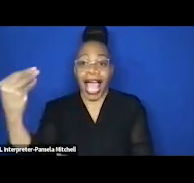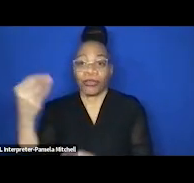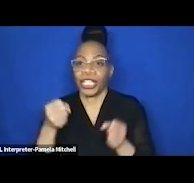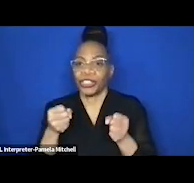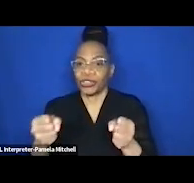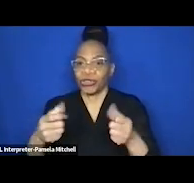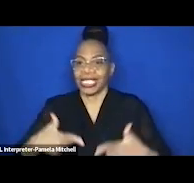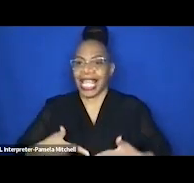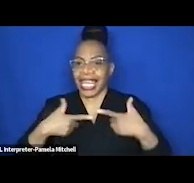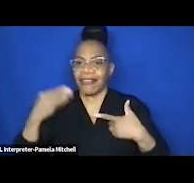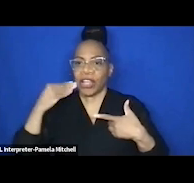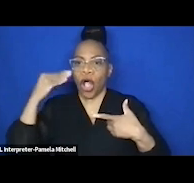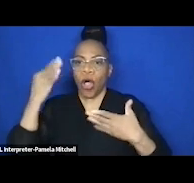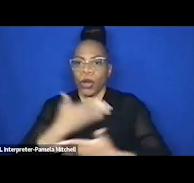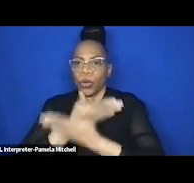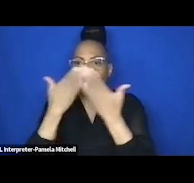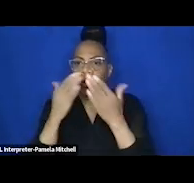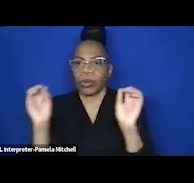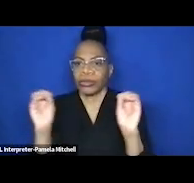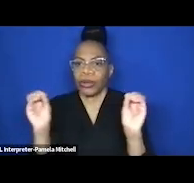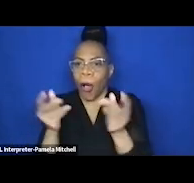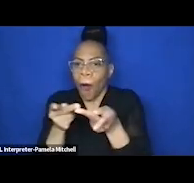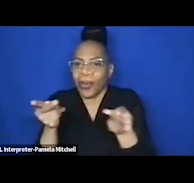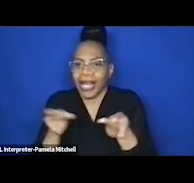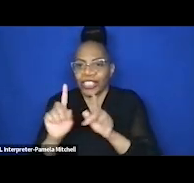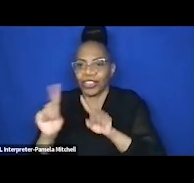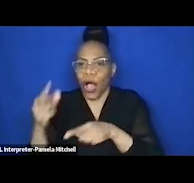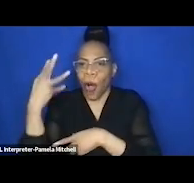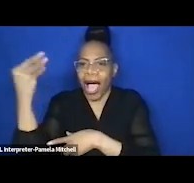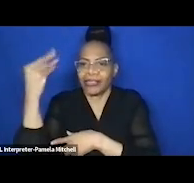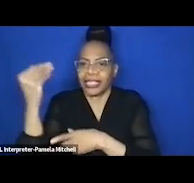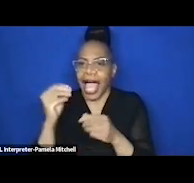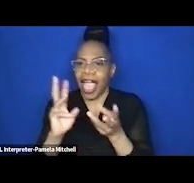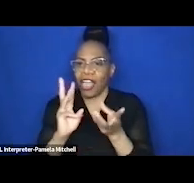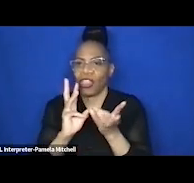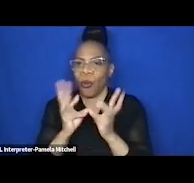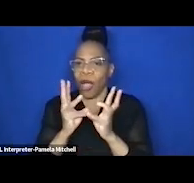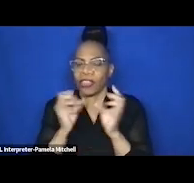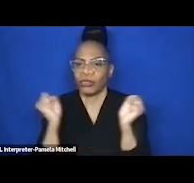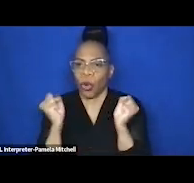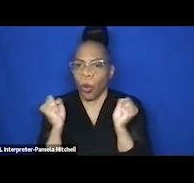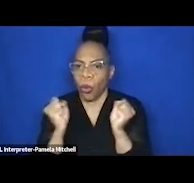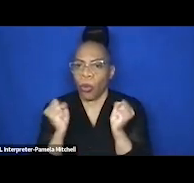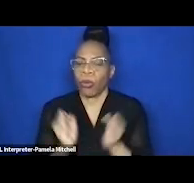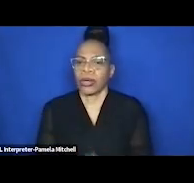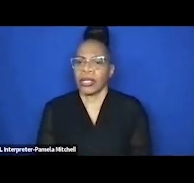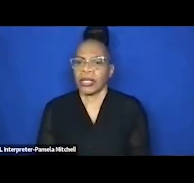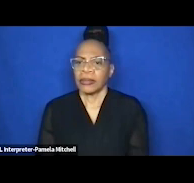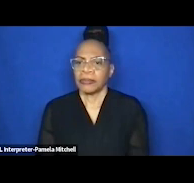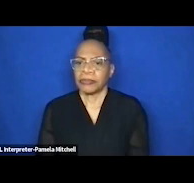Nowhere to go when it's cold. Nowhere to go when it's raining. Call somebody as you take these steps